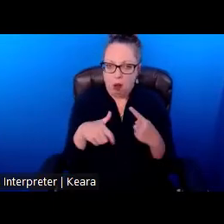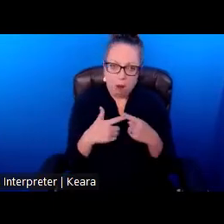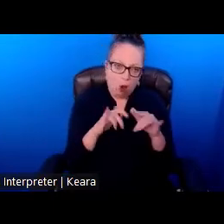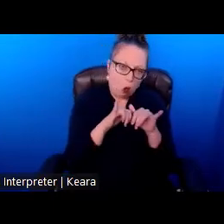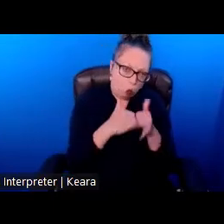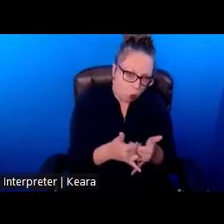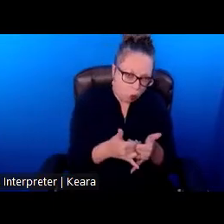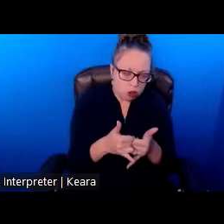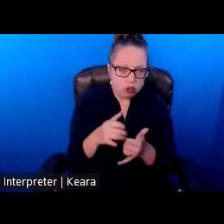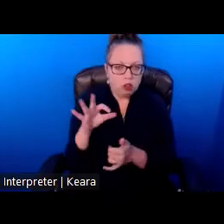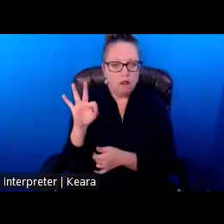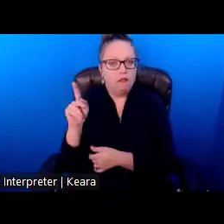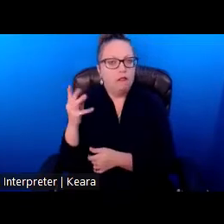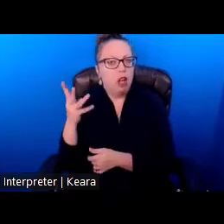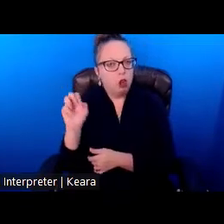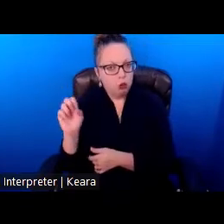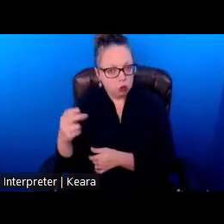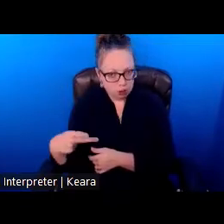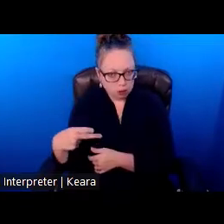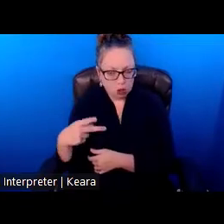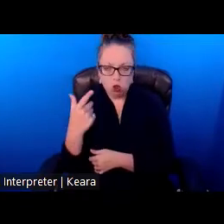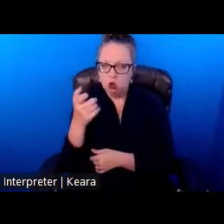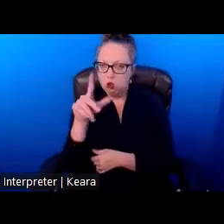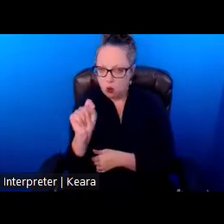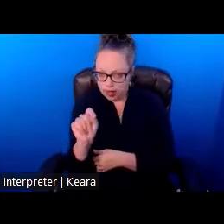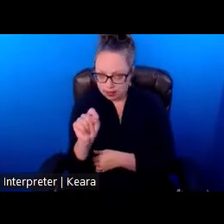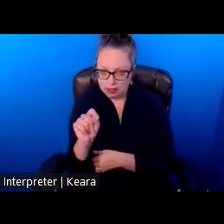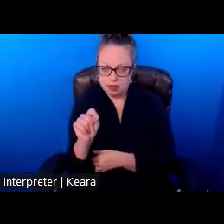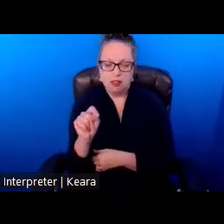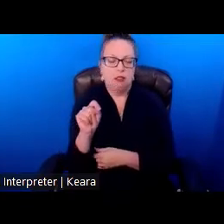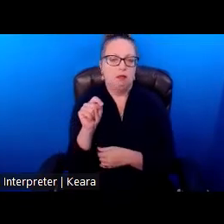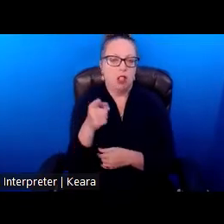that you have received. Details about the exhibition, performance,